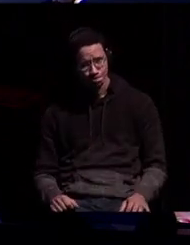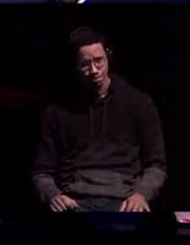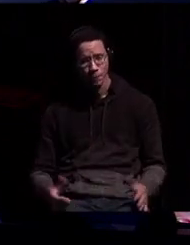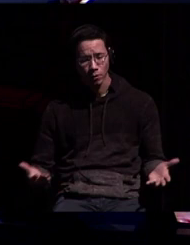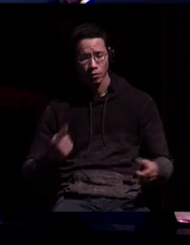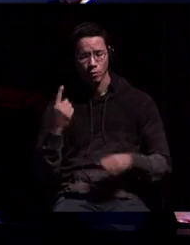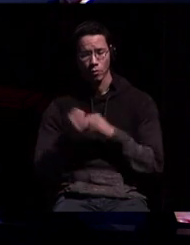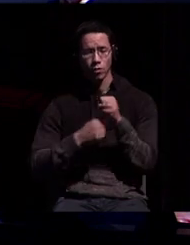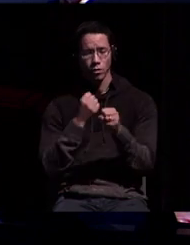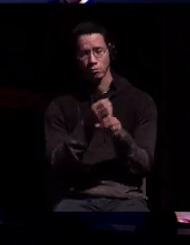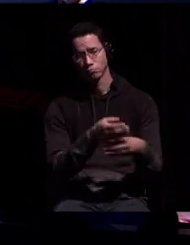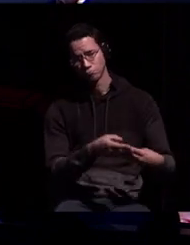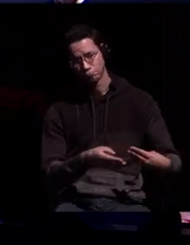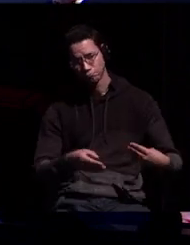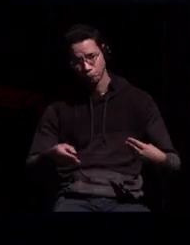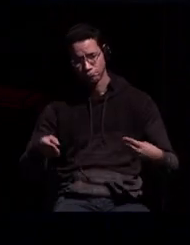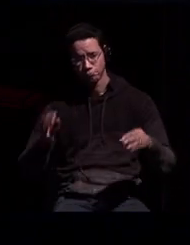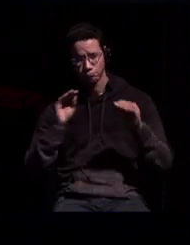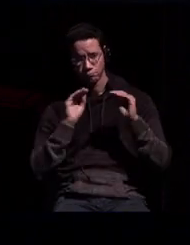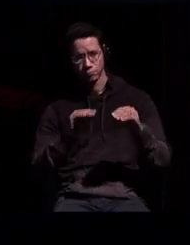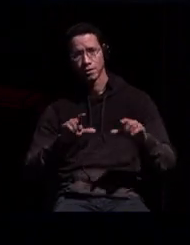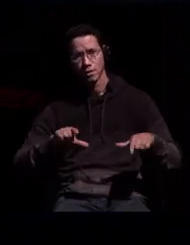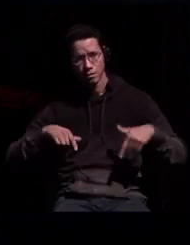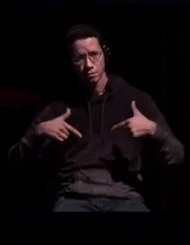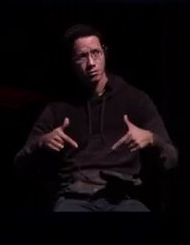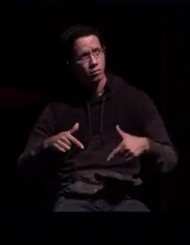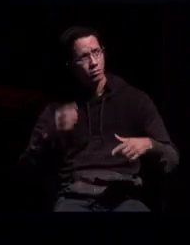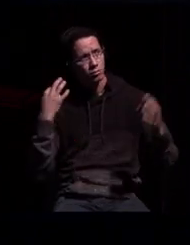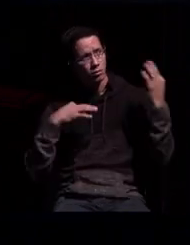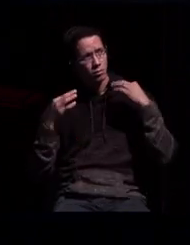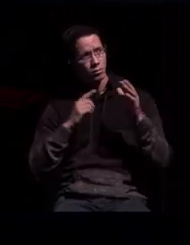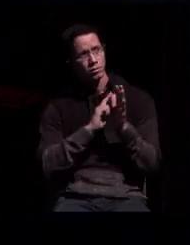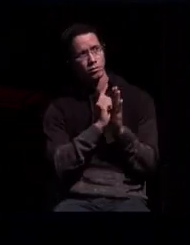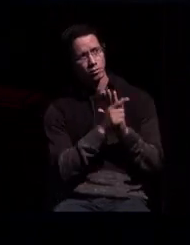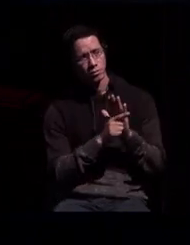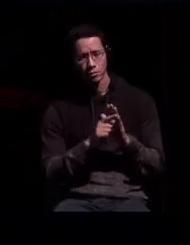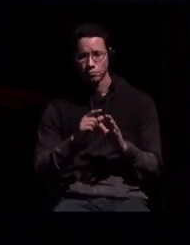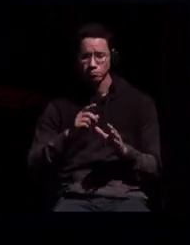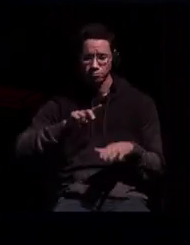implementation of the gender tourism action plan. I find that good practice, and it is not common,